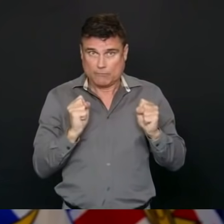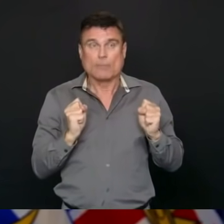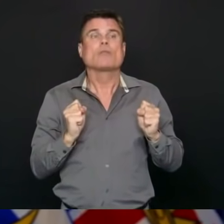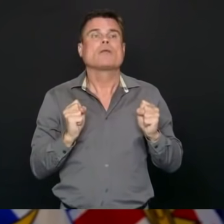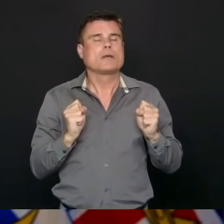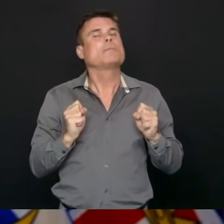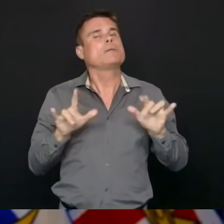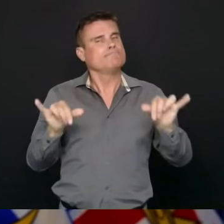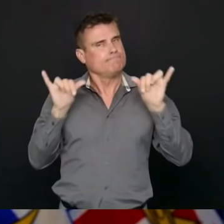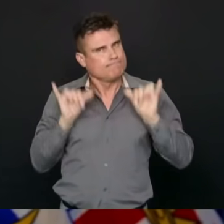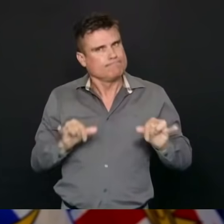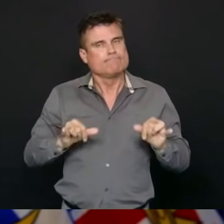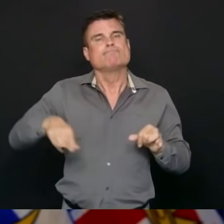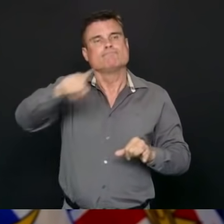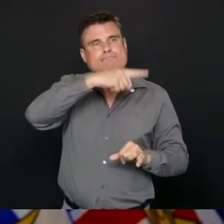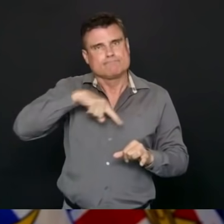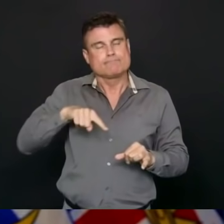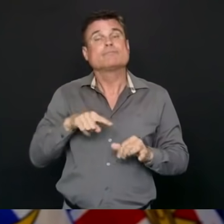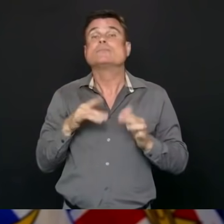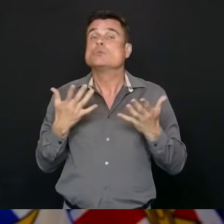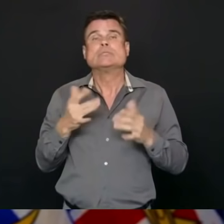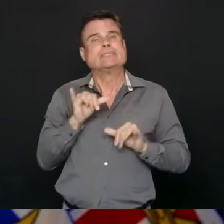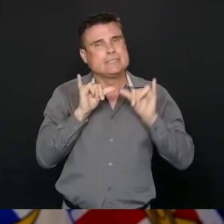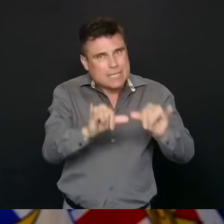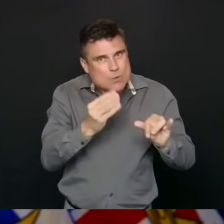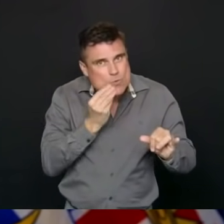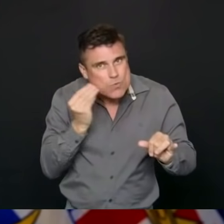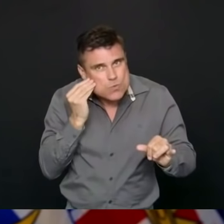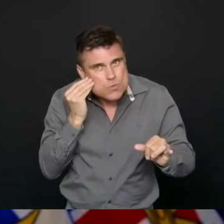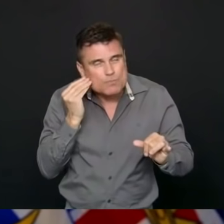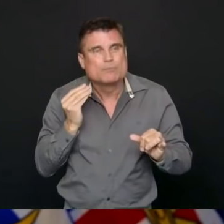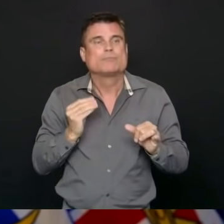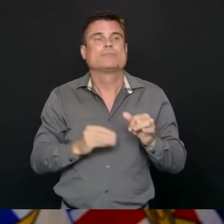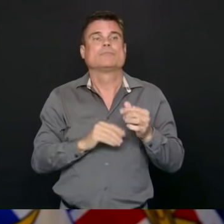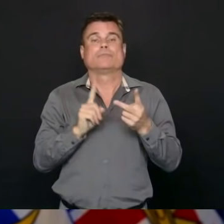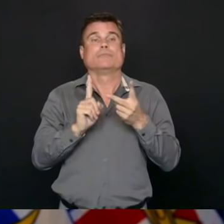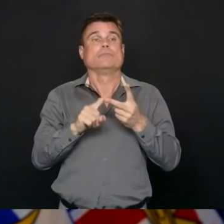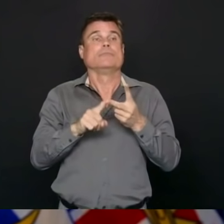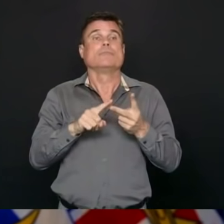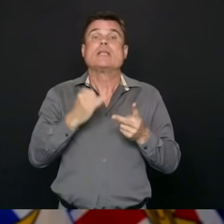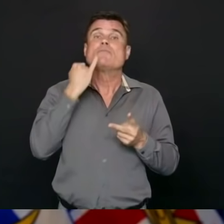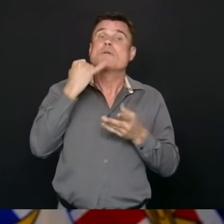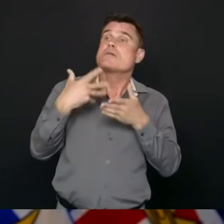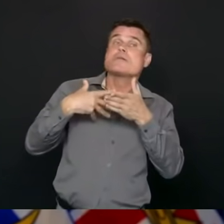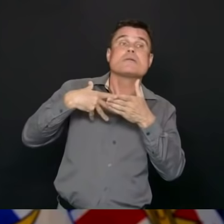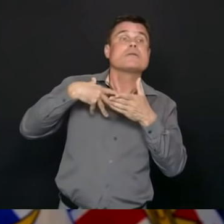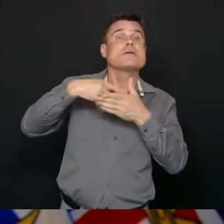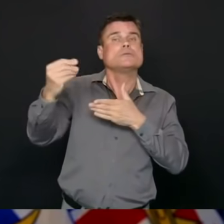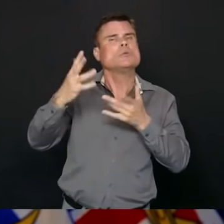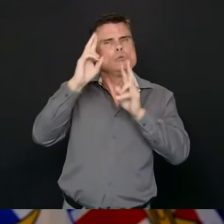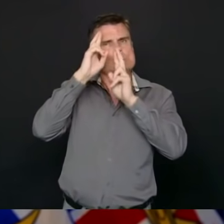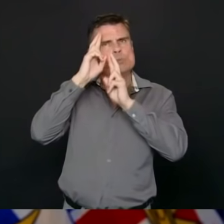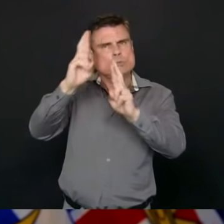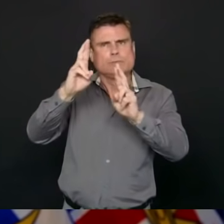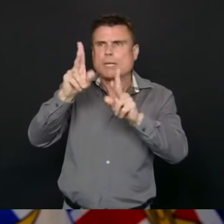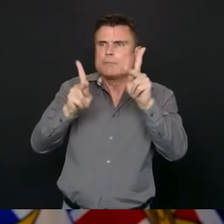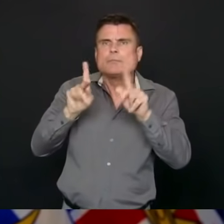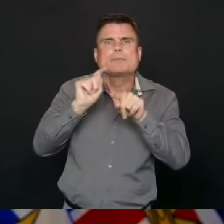can as much as possible, and to be respectful of those behind you if you do go out.